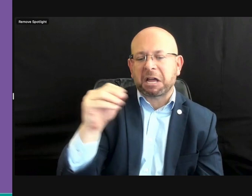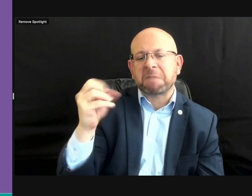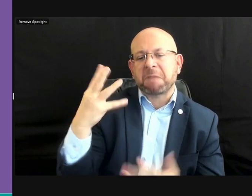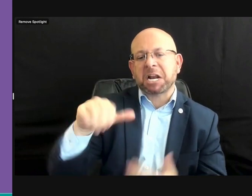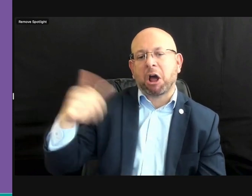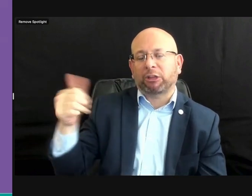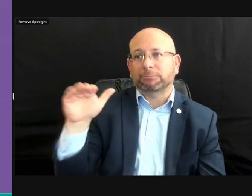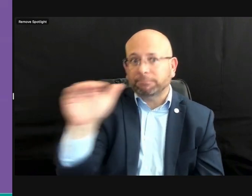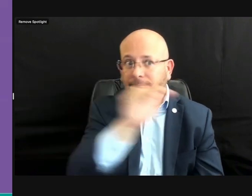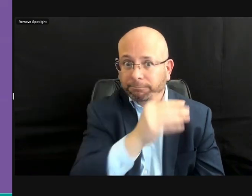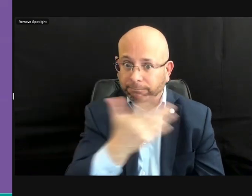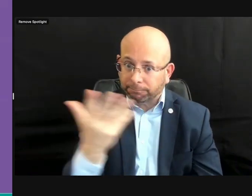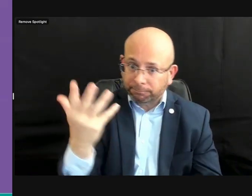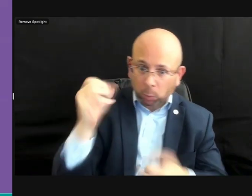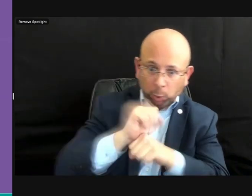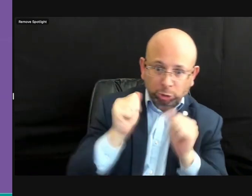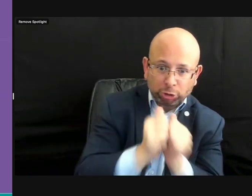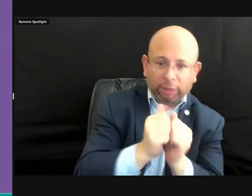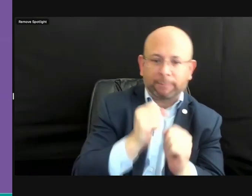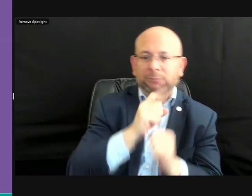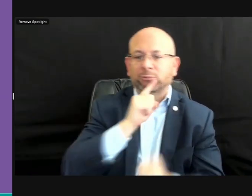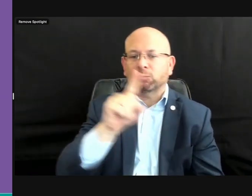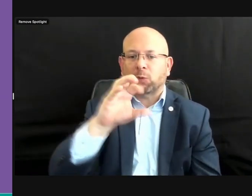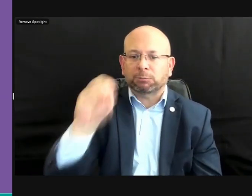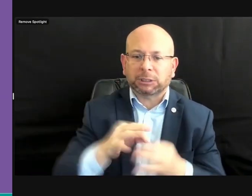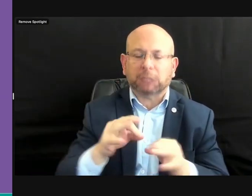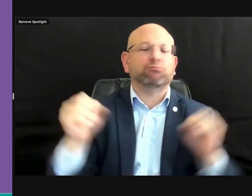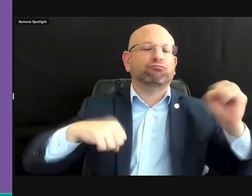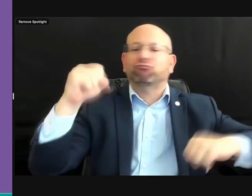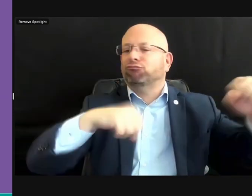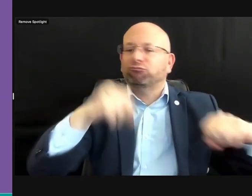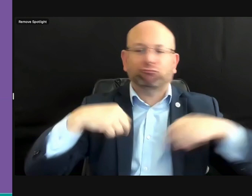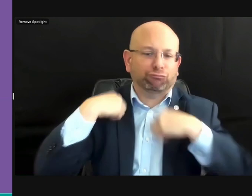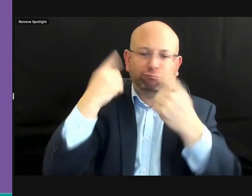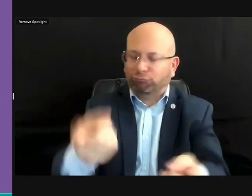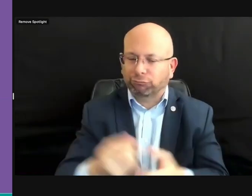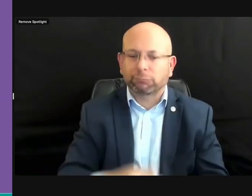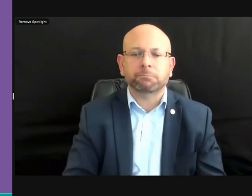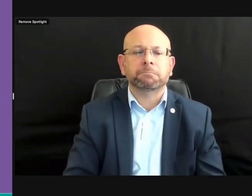like Google and many others, in order to make sure that all programming be captioned. Everyone agreed.